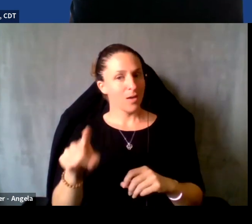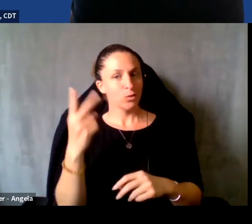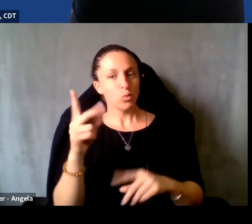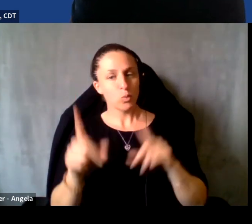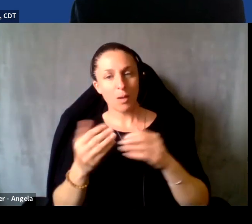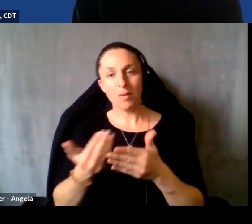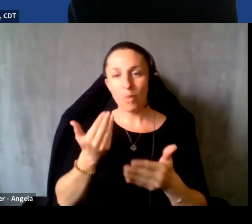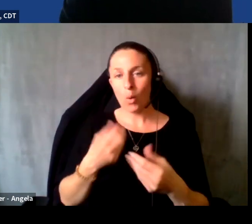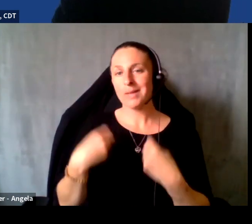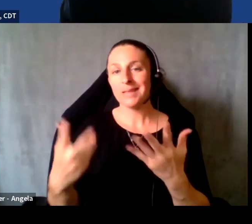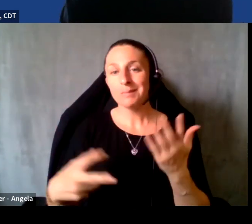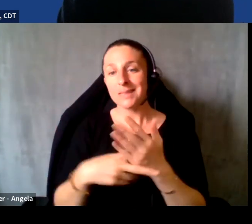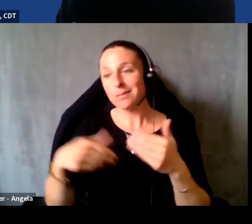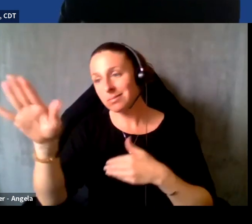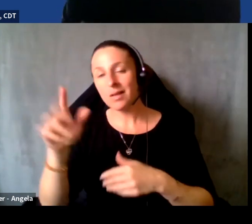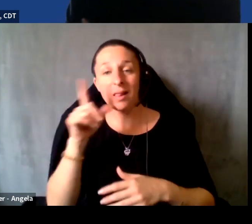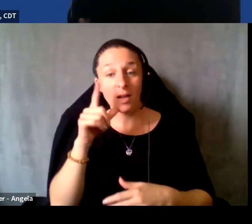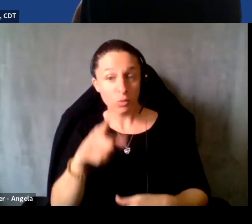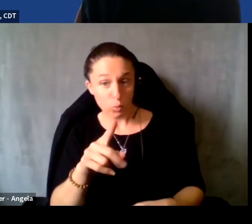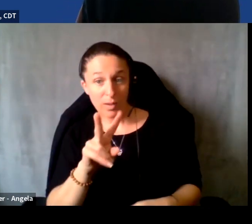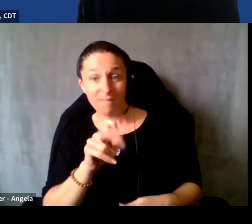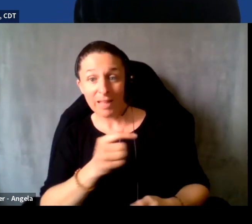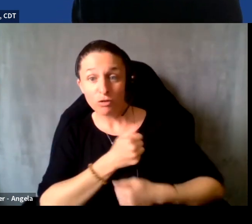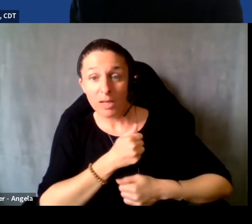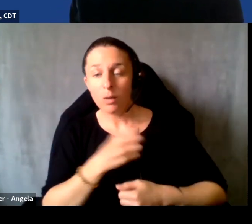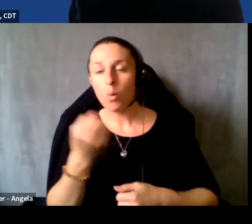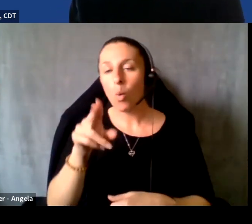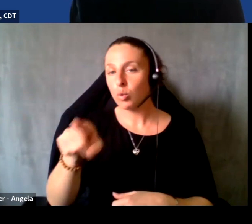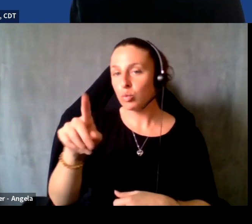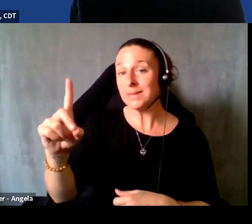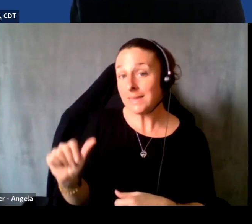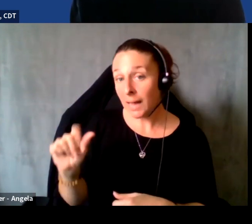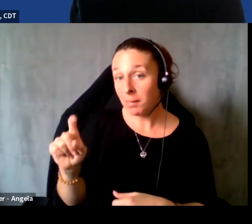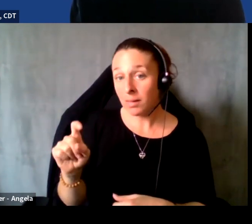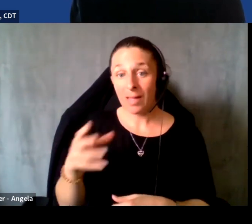get a lunch: we'd ask them are you a veteran, or are you disabled. And heartbreakingly,